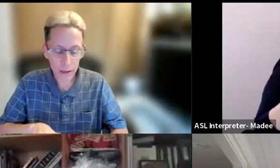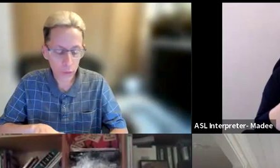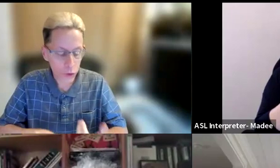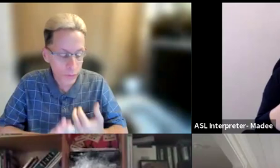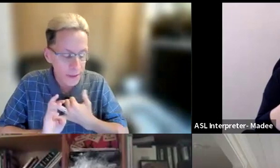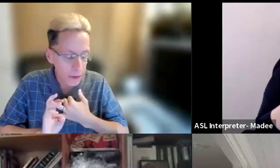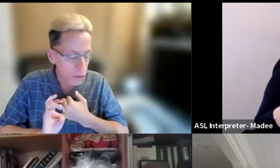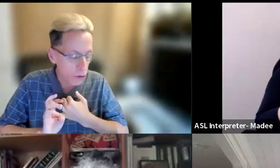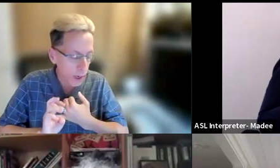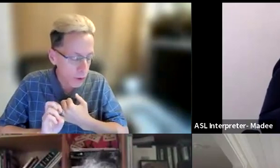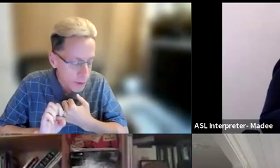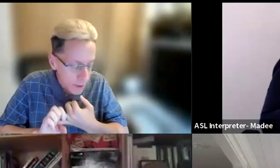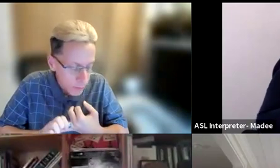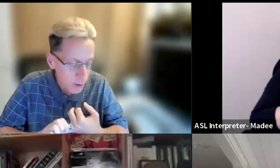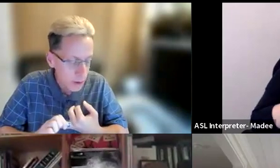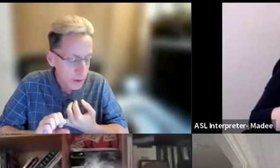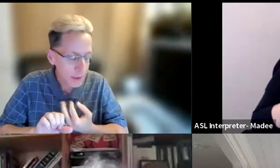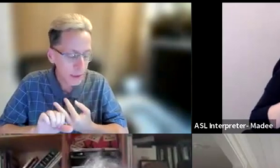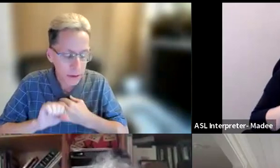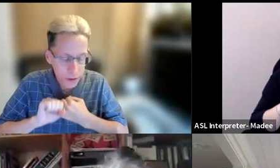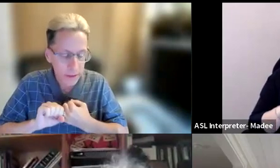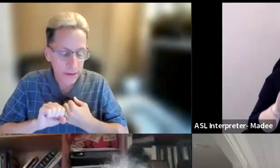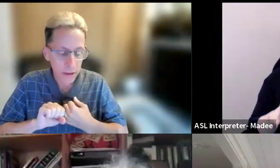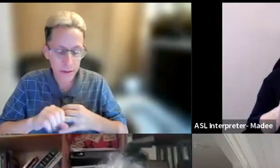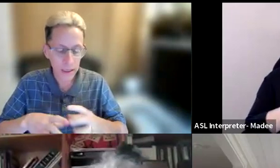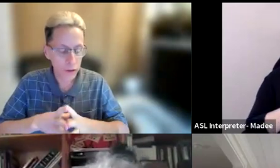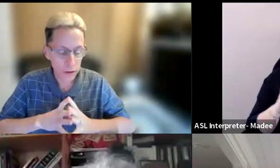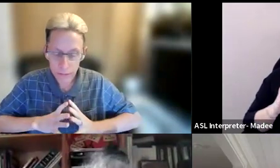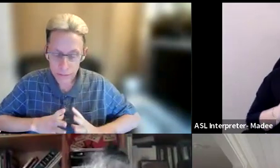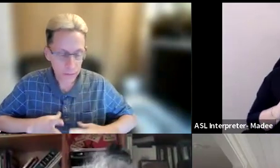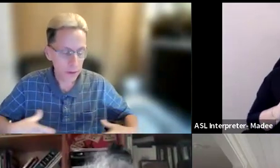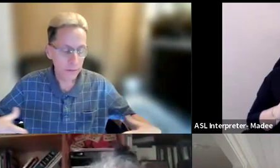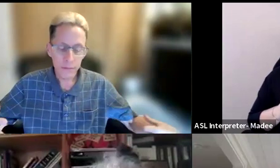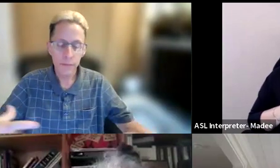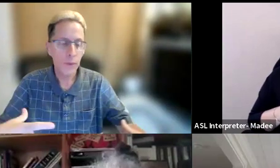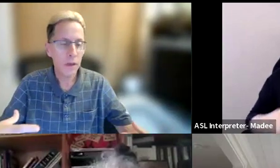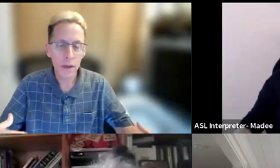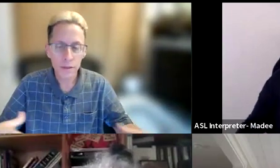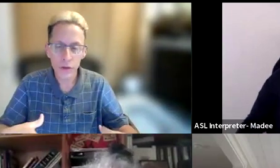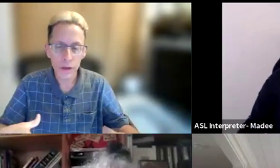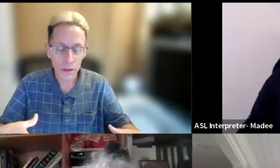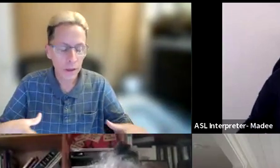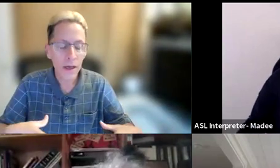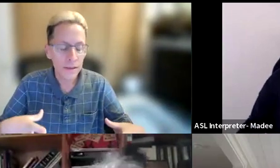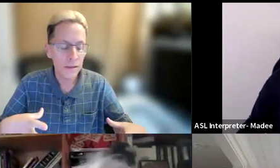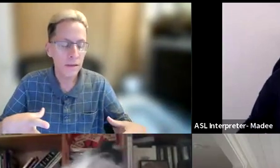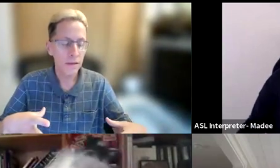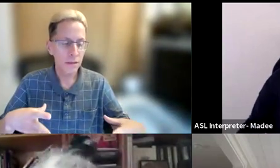Don Dew: and we do have a standalone housing committee that just has not actually Don Dew: been concentrated, the constant